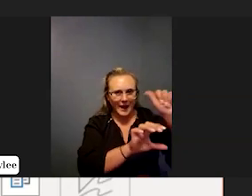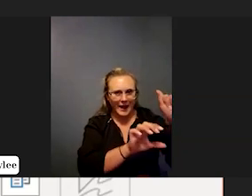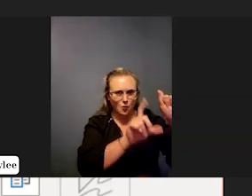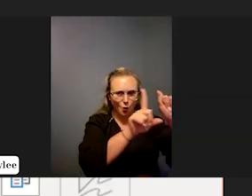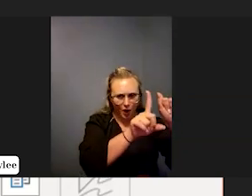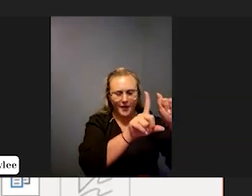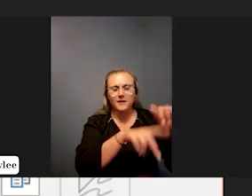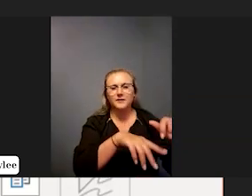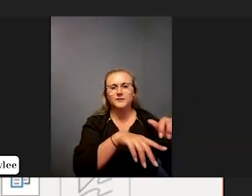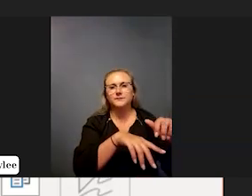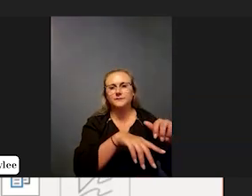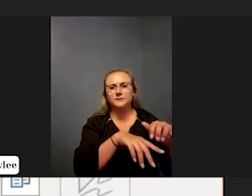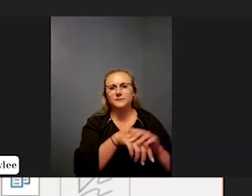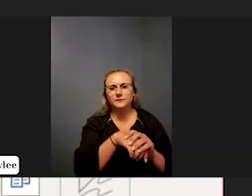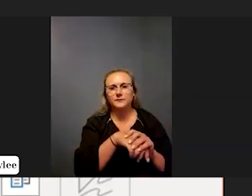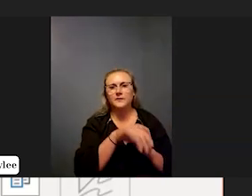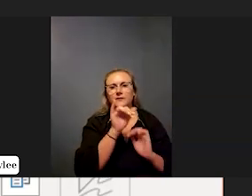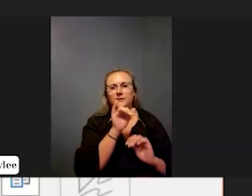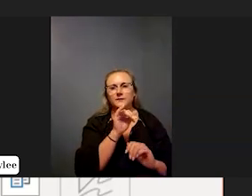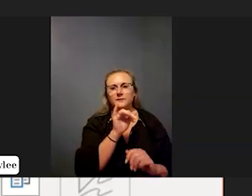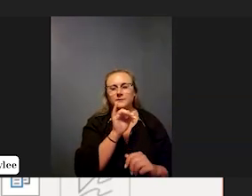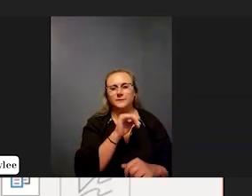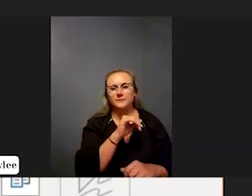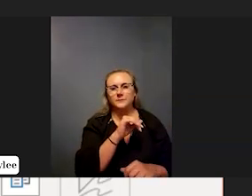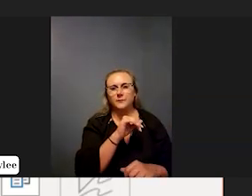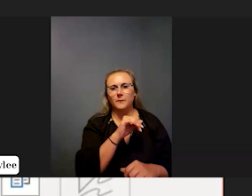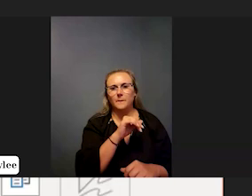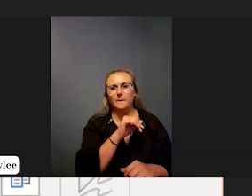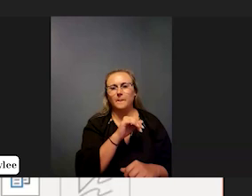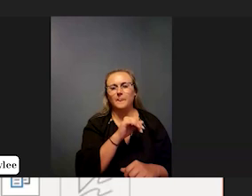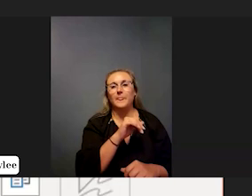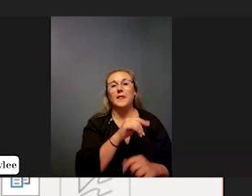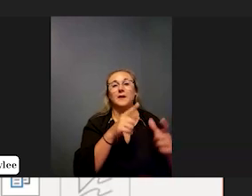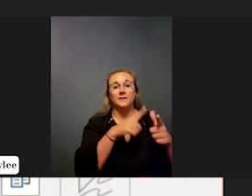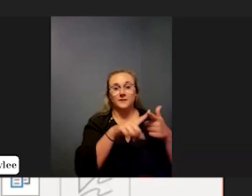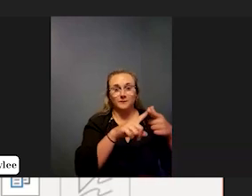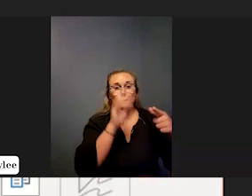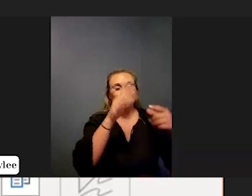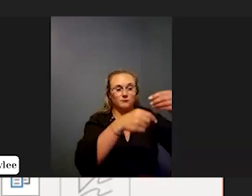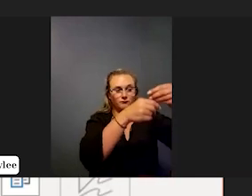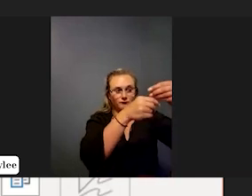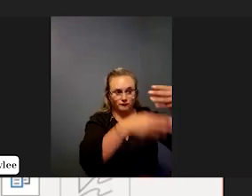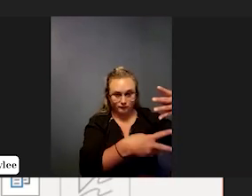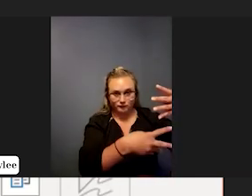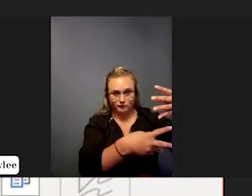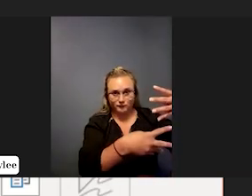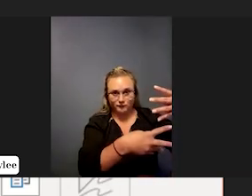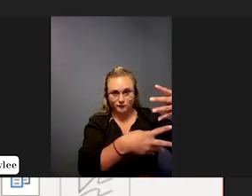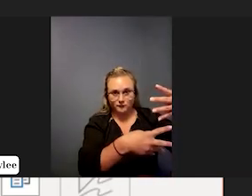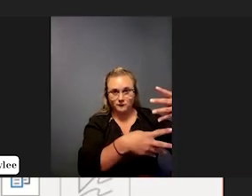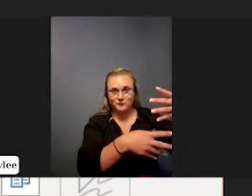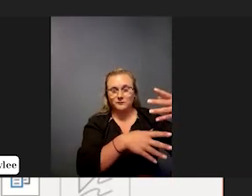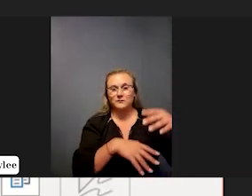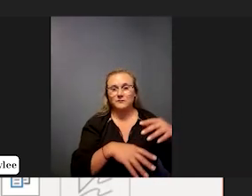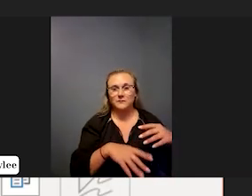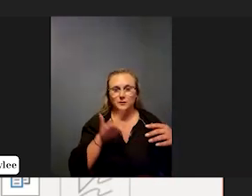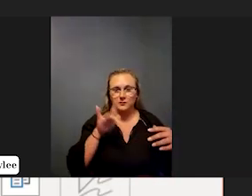Um, and it is where default goes to. And then it will do a dropdown menu which, and you use the letter L, to pop up text.